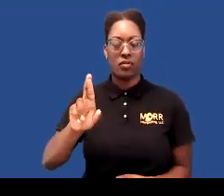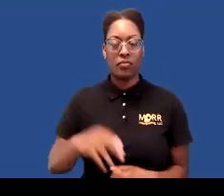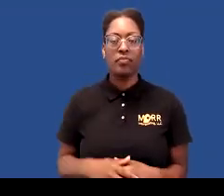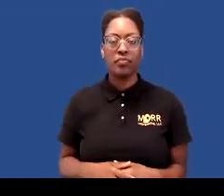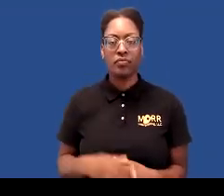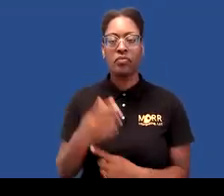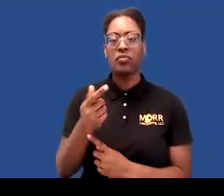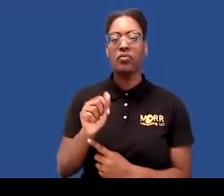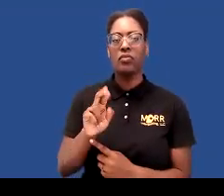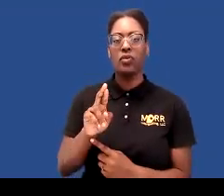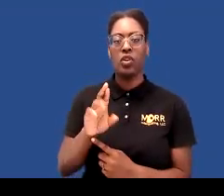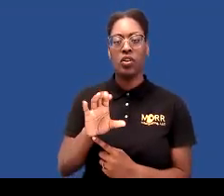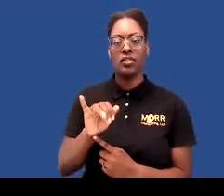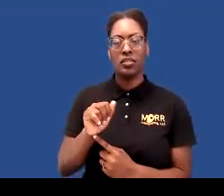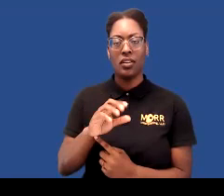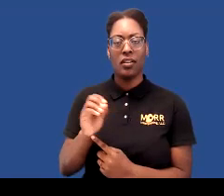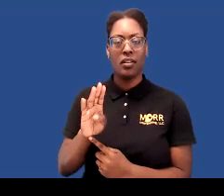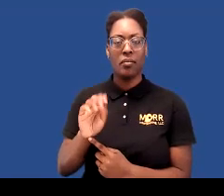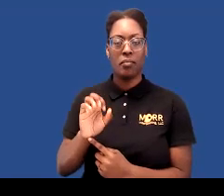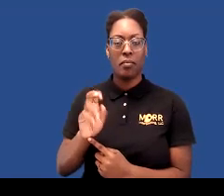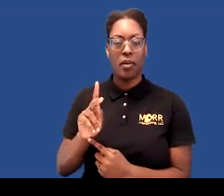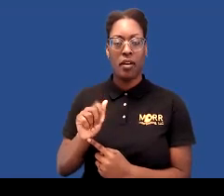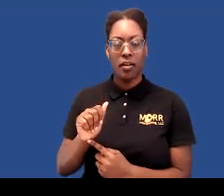And I'm drawing on them and their introduction to